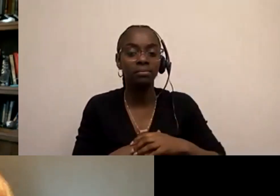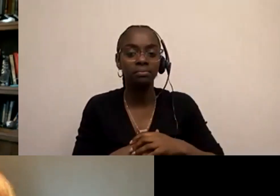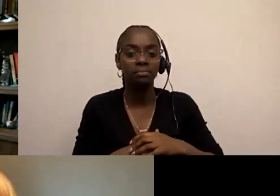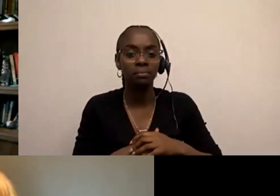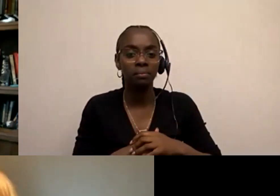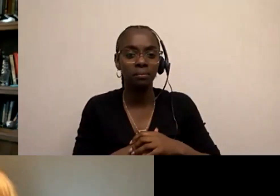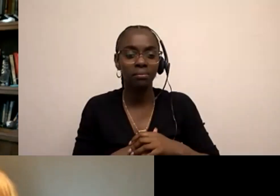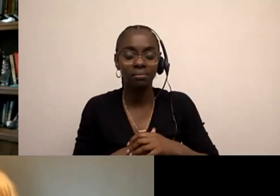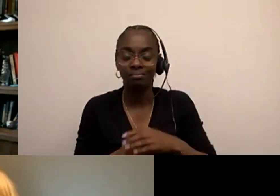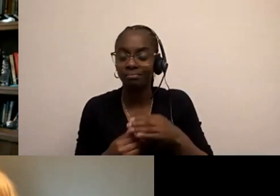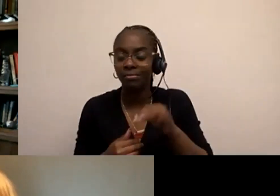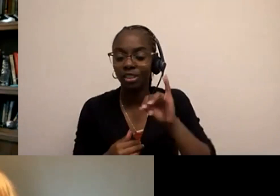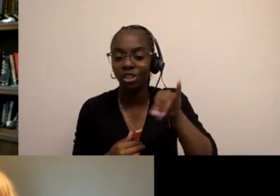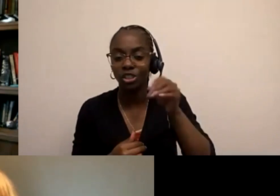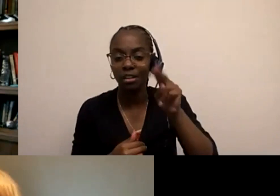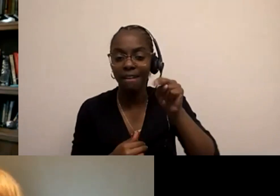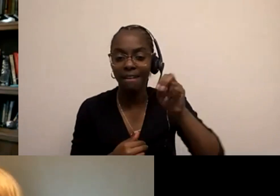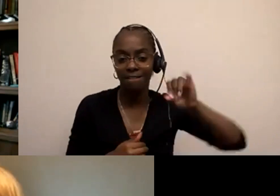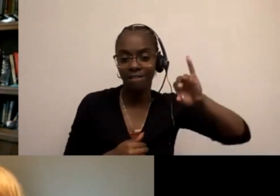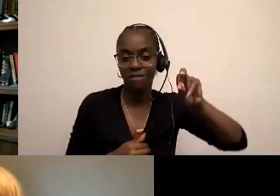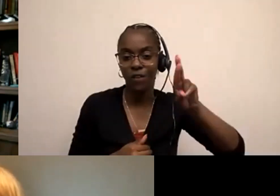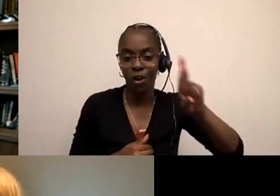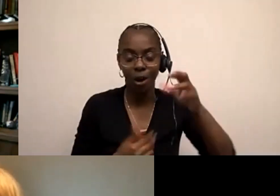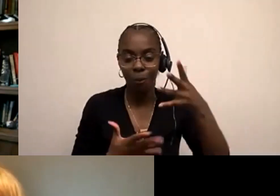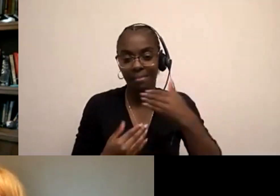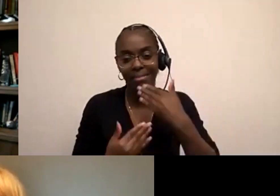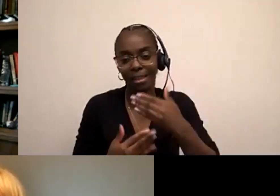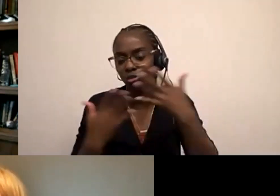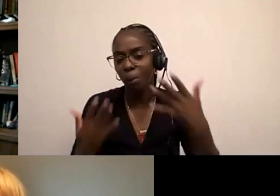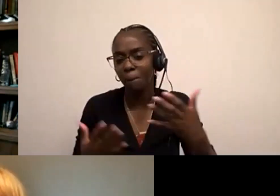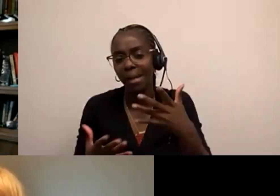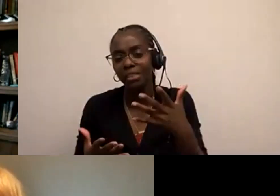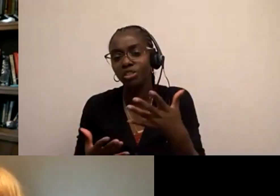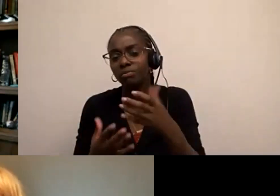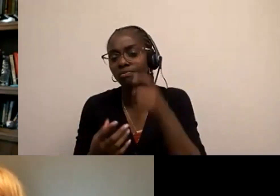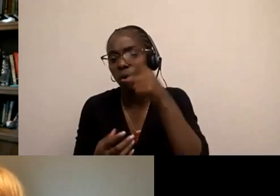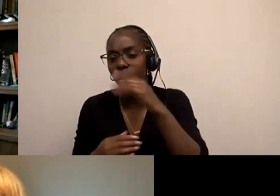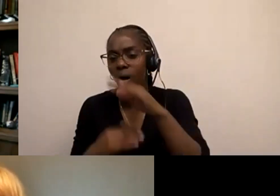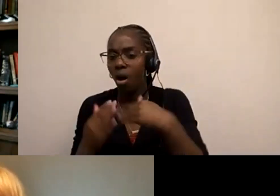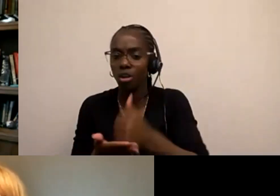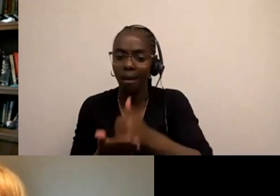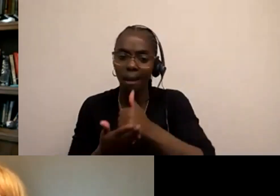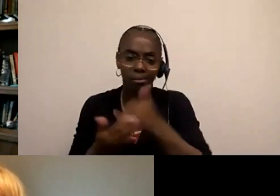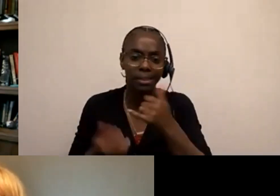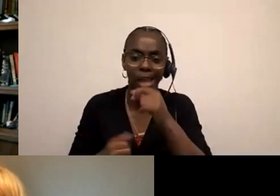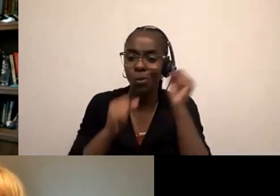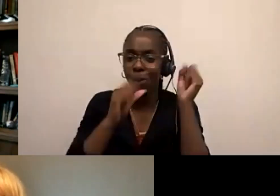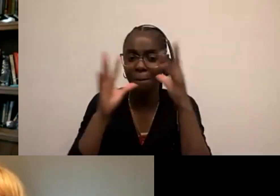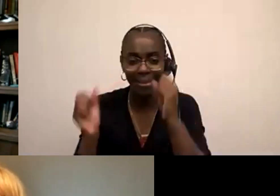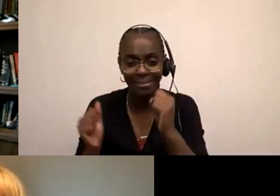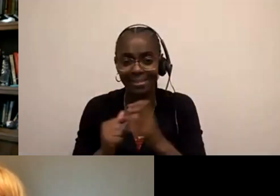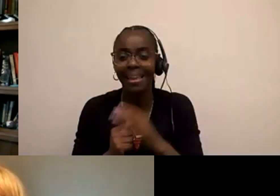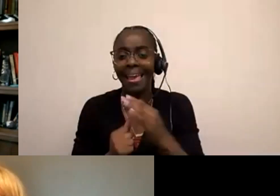THANK YOU ENOUGH FOR WHAT YOU DID ALL FOR US TODAY SO YOU WERE AMAZING AND THANK YOU